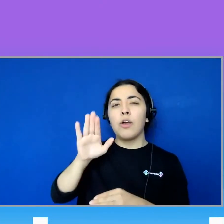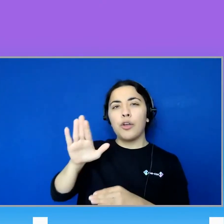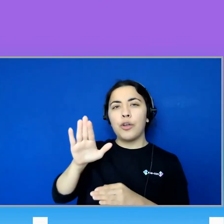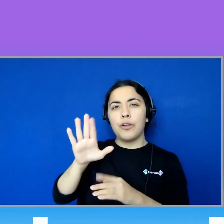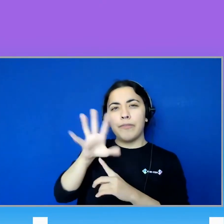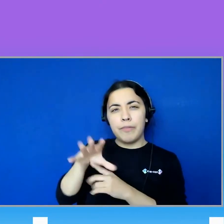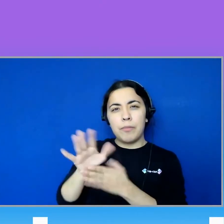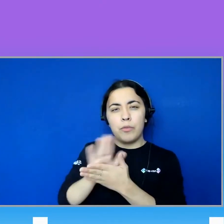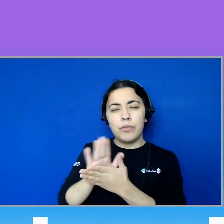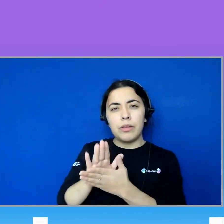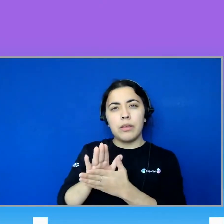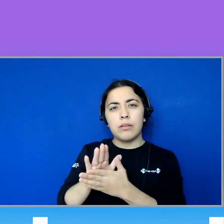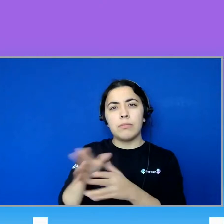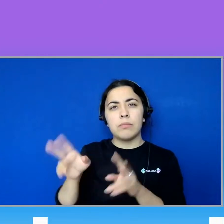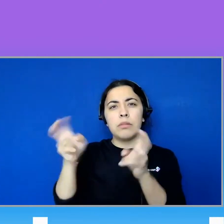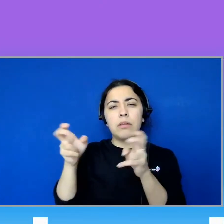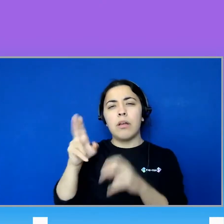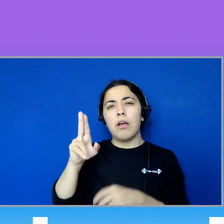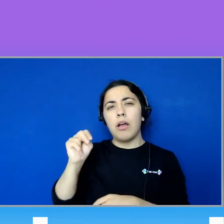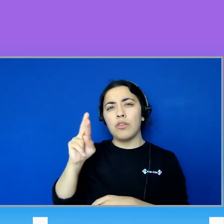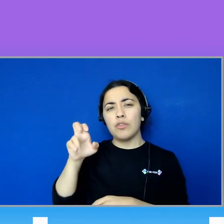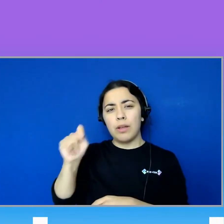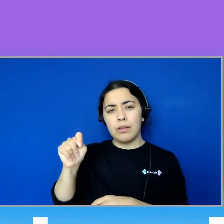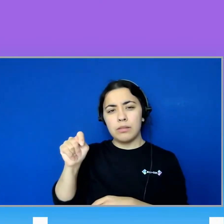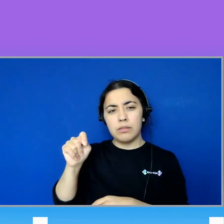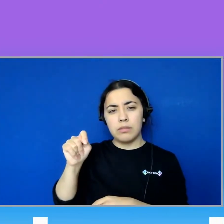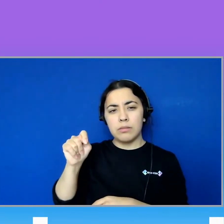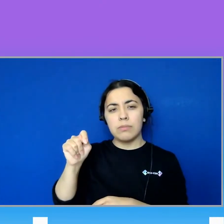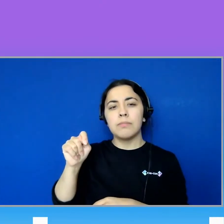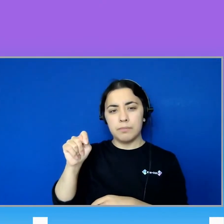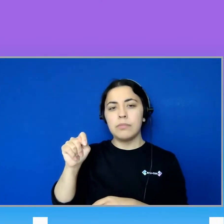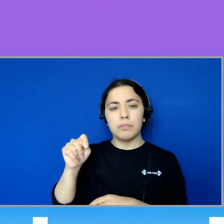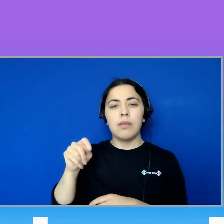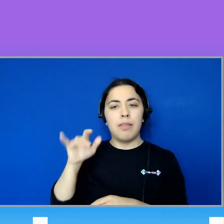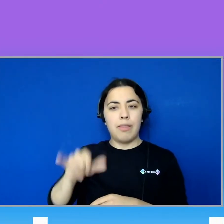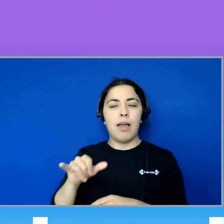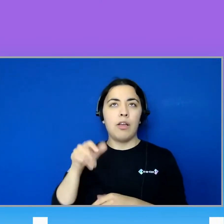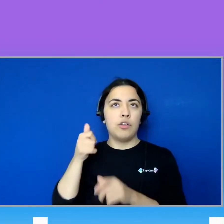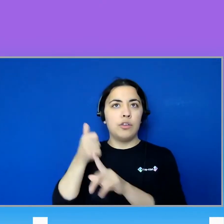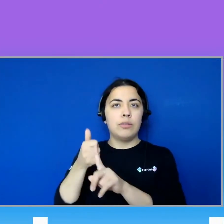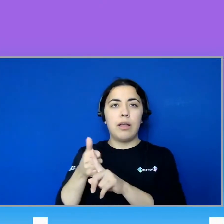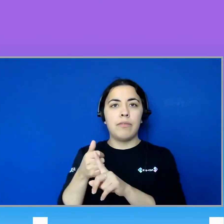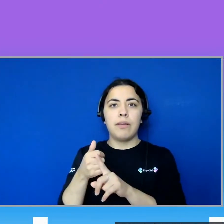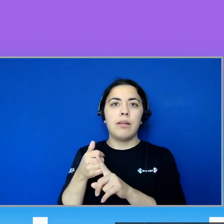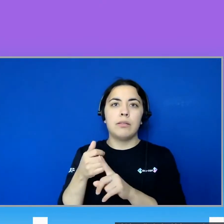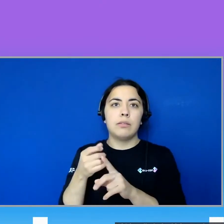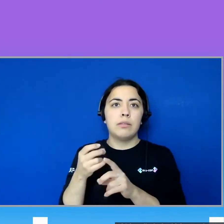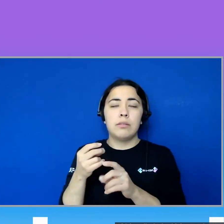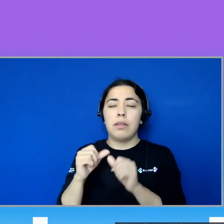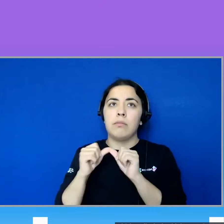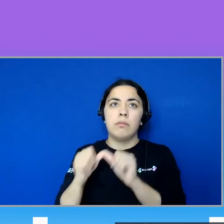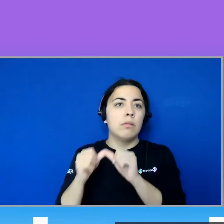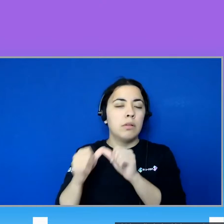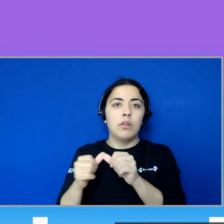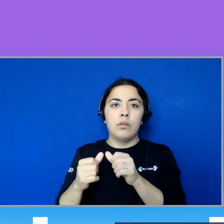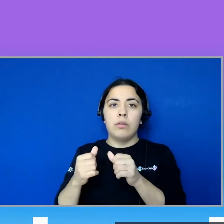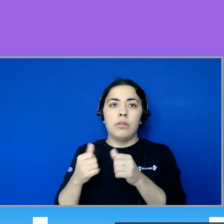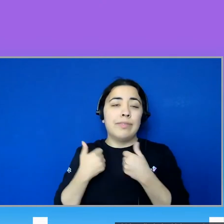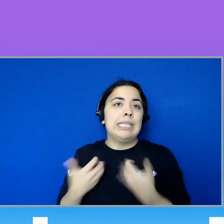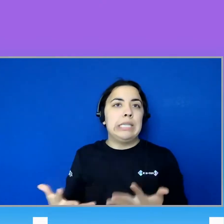which really dealt with her coming to terms with having me